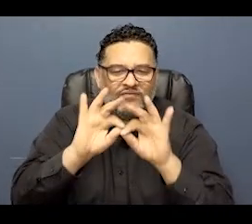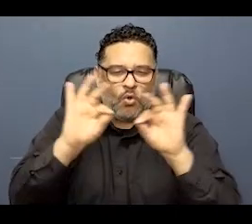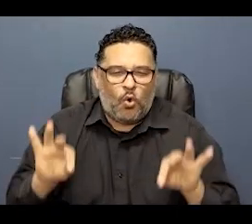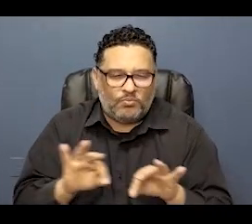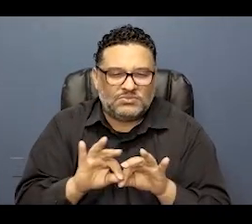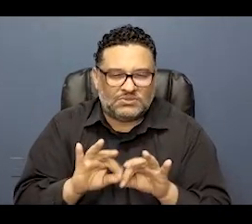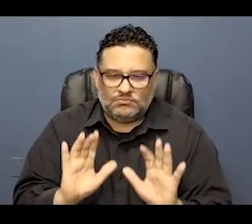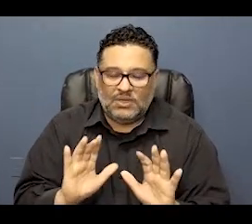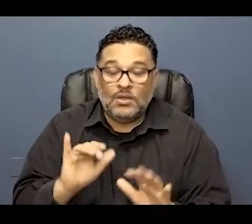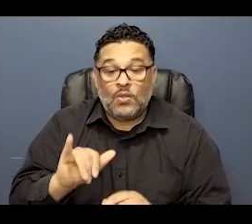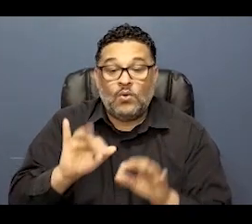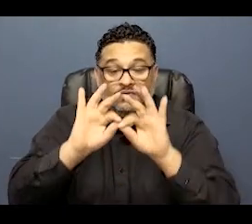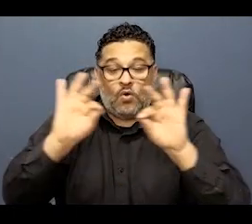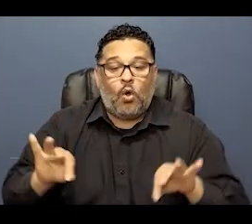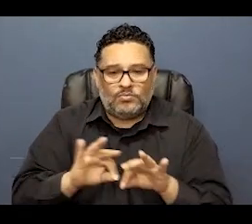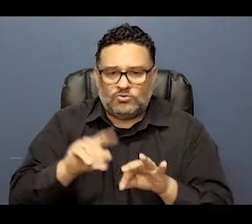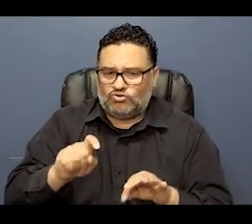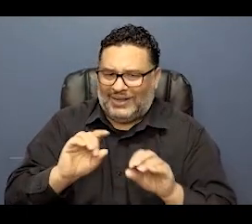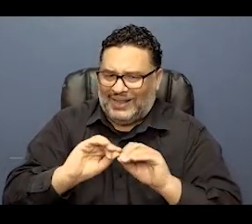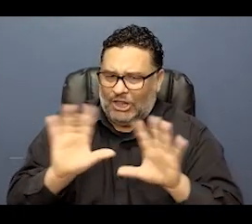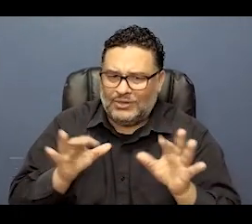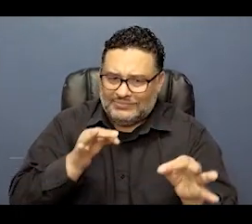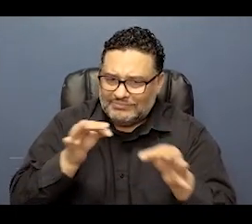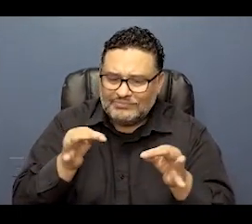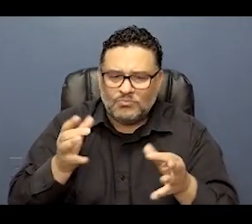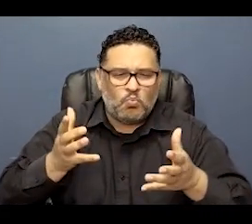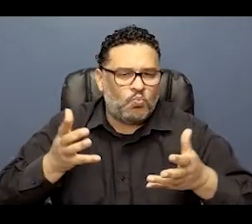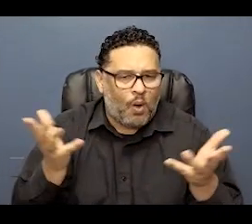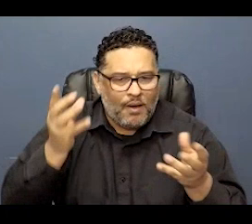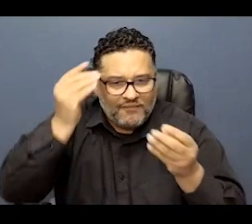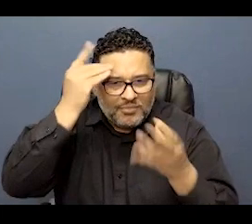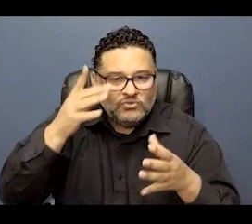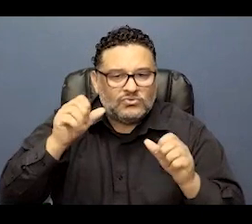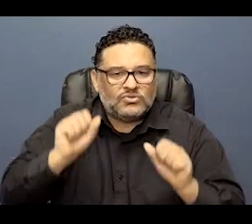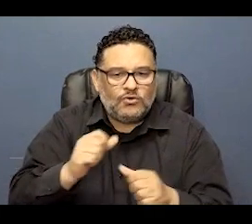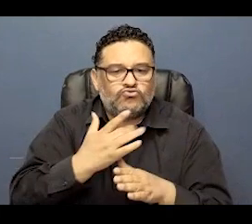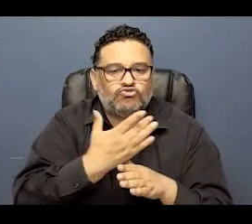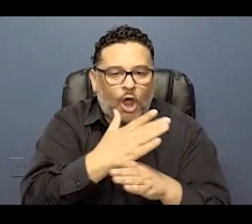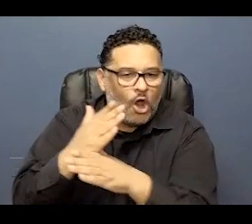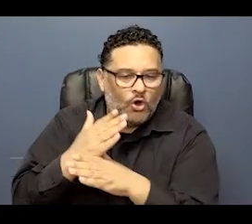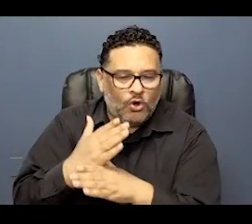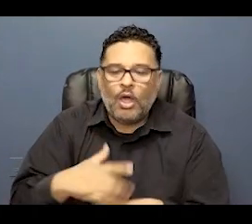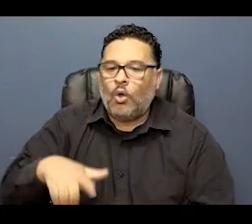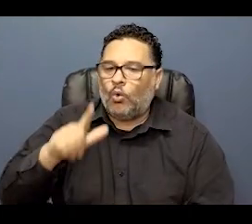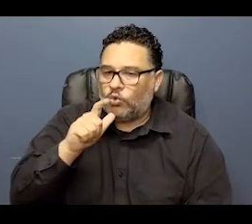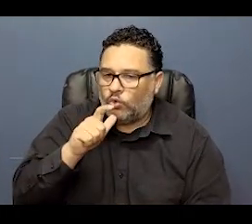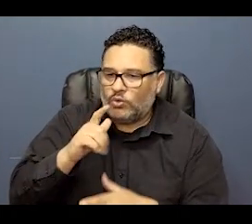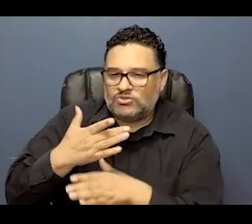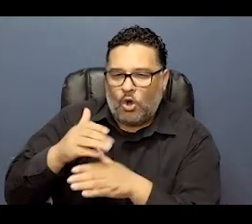should clearly explain what information can be shared, who it can be shared with, and why.